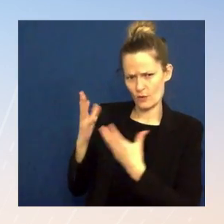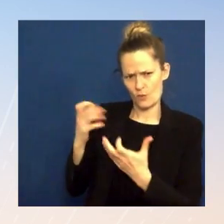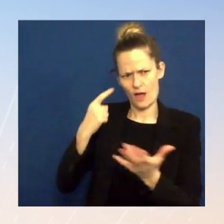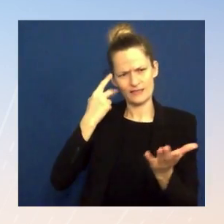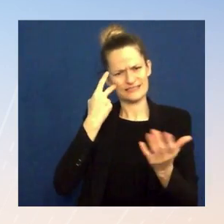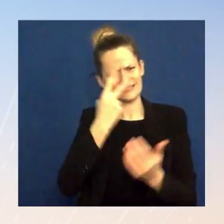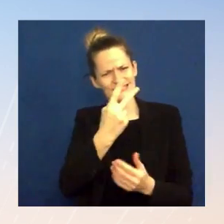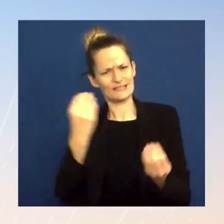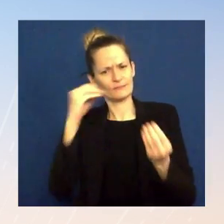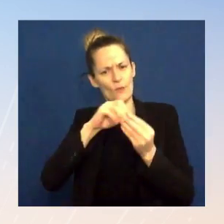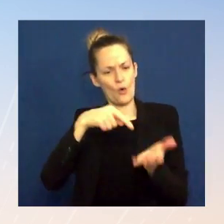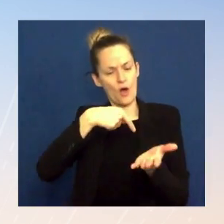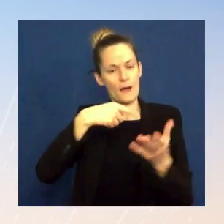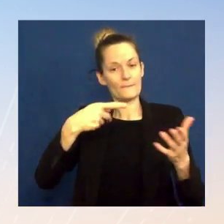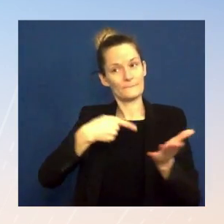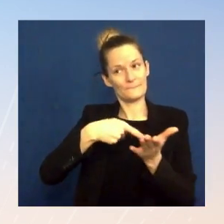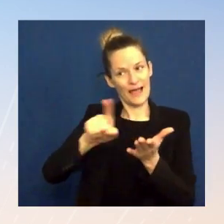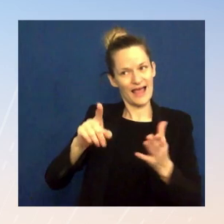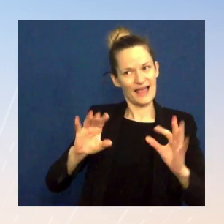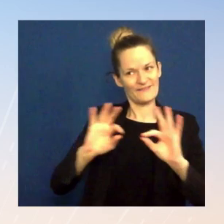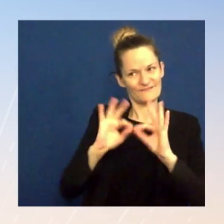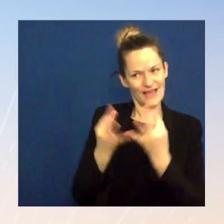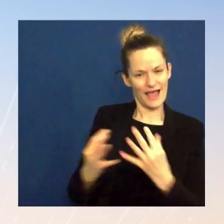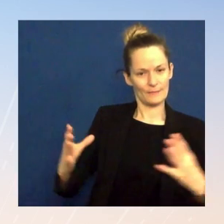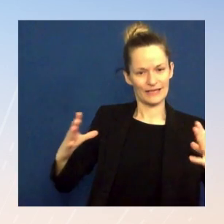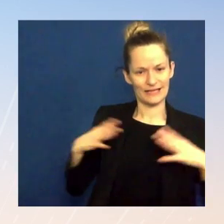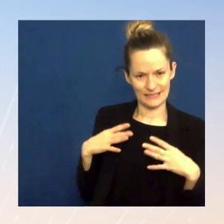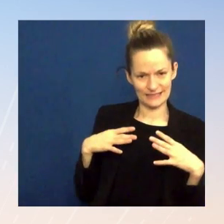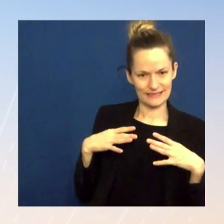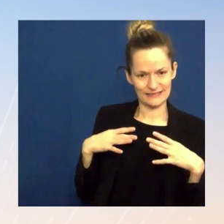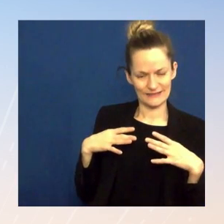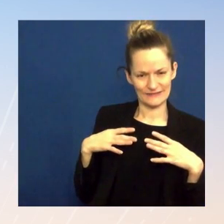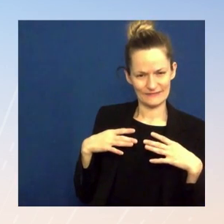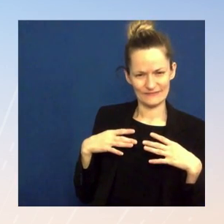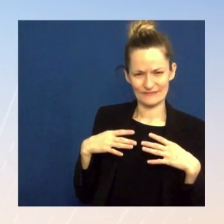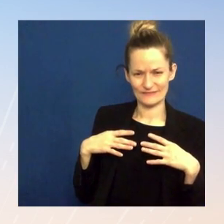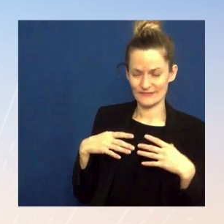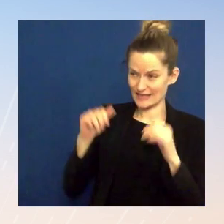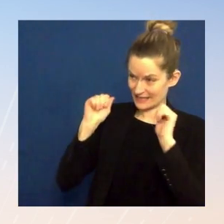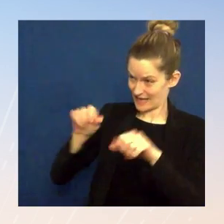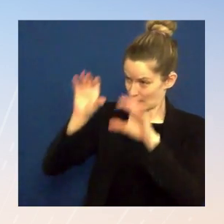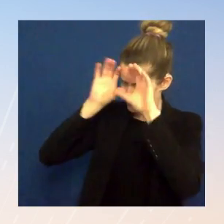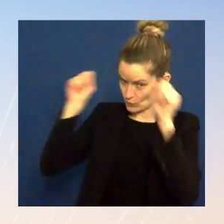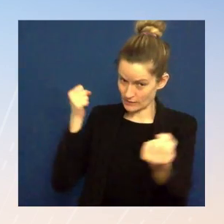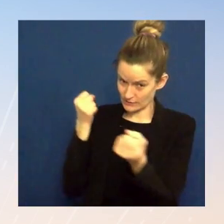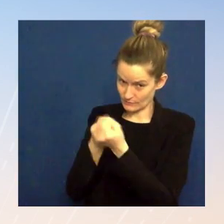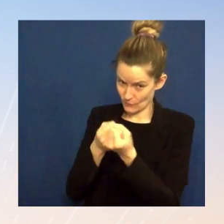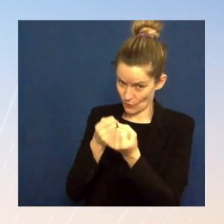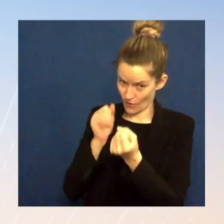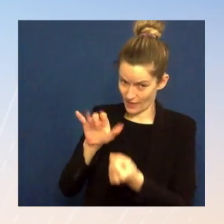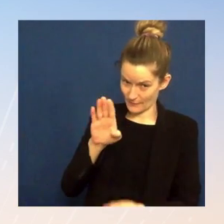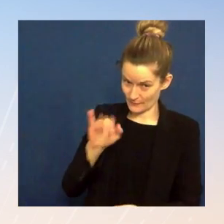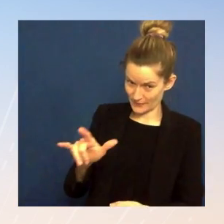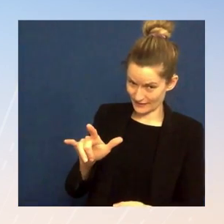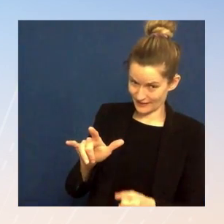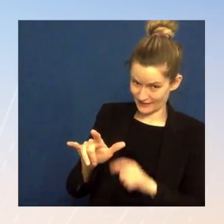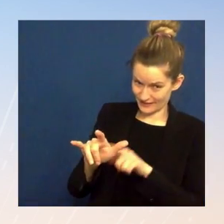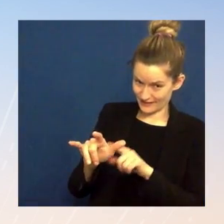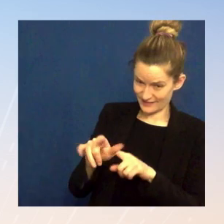that includes no paid family leave? Ms. Psaki: Well, as you know, the President proposed 12 weeks of paid family and medical leave